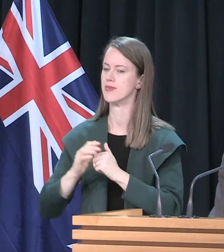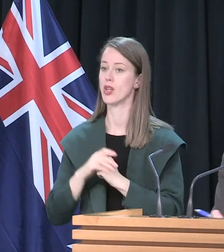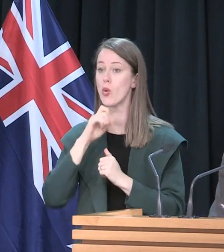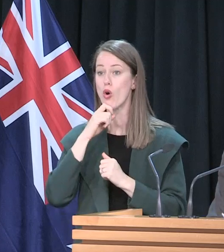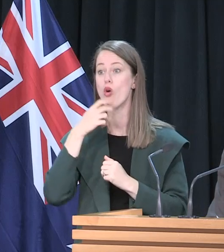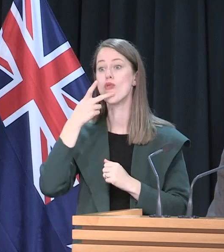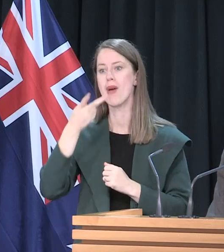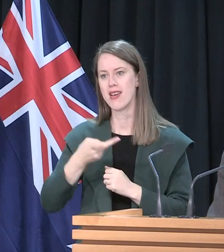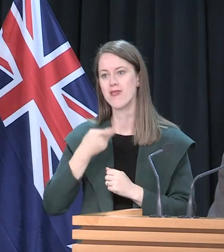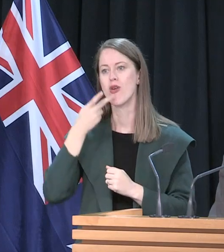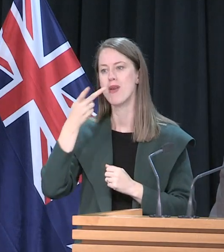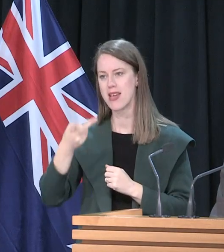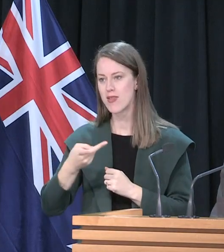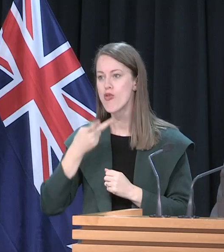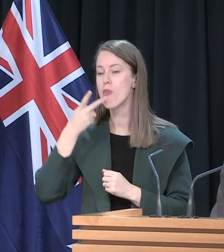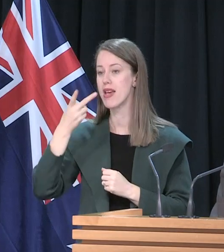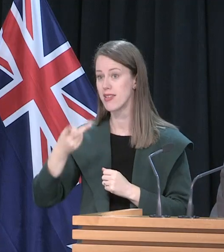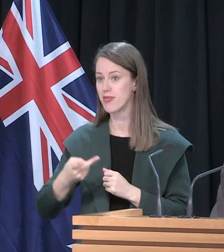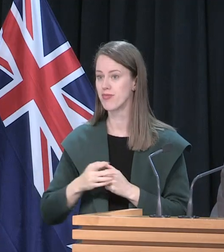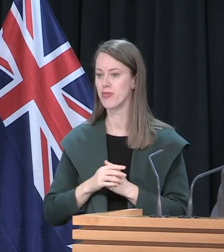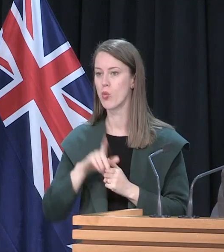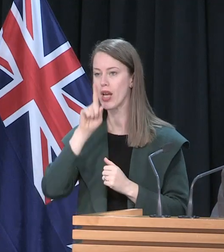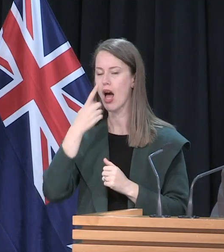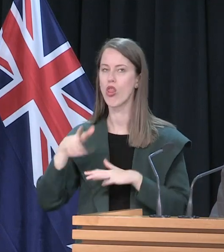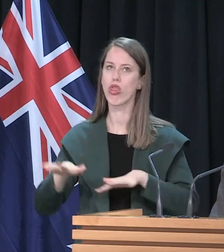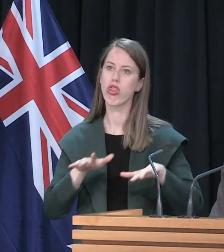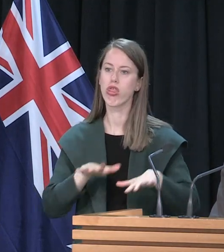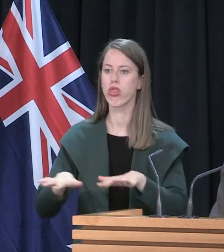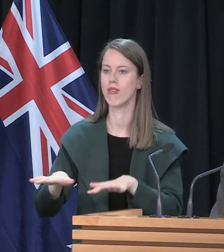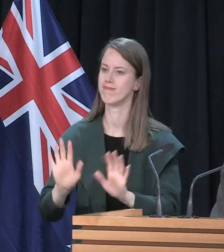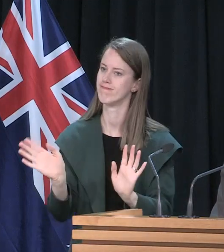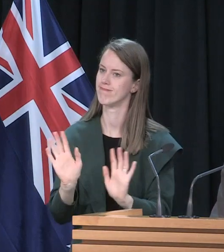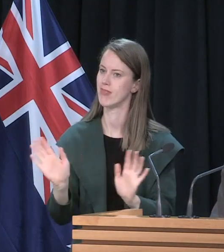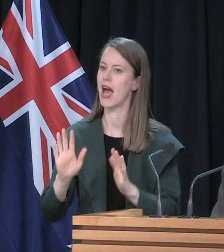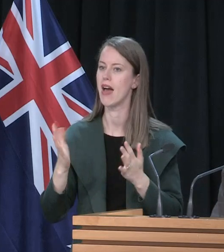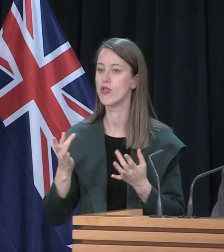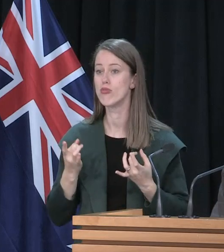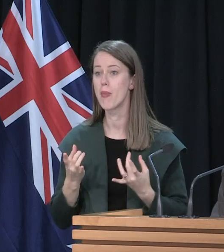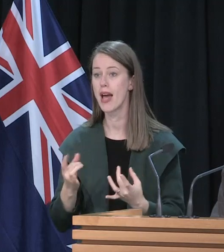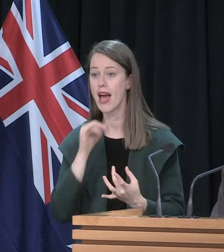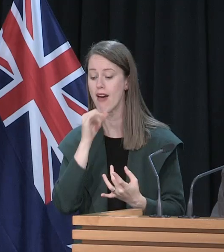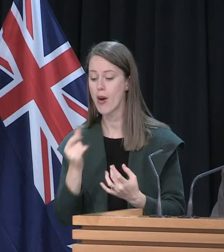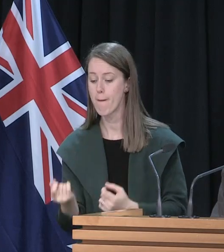the purposes of contact tracing. So we keep saying it or keep saying it over and